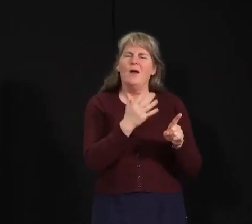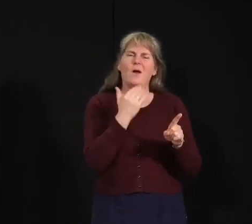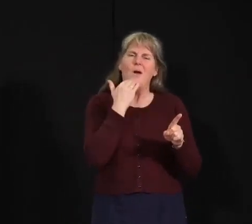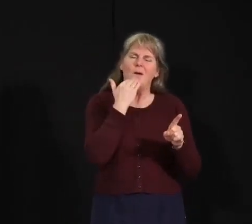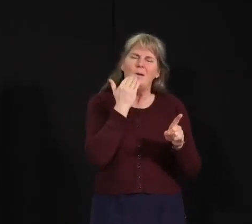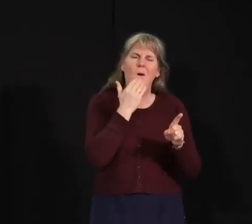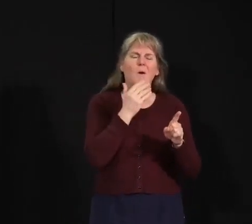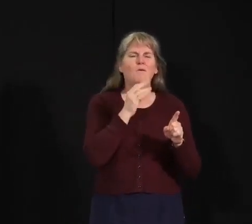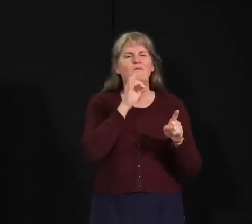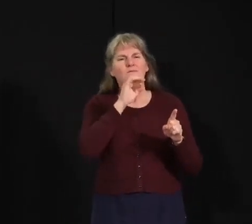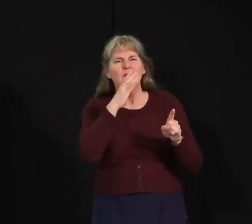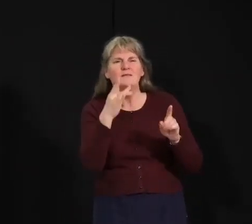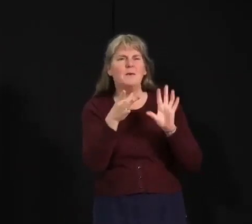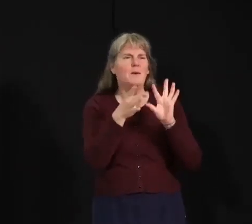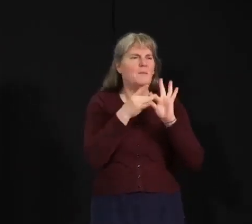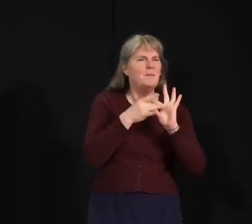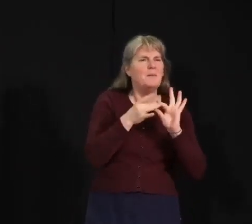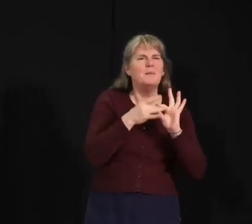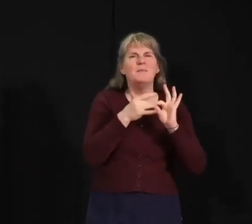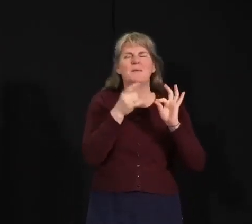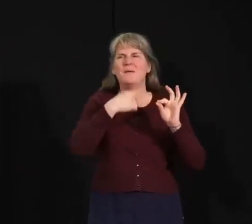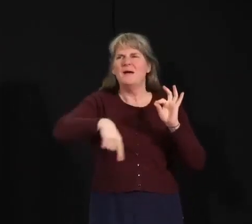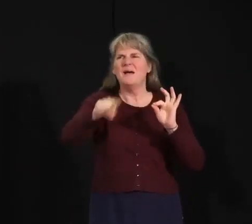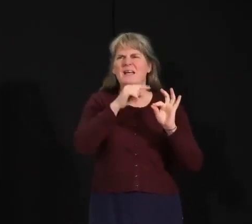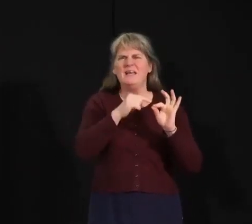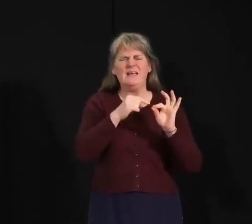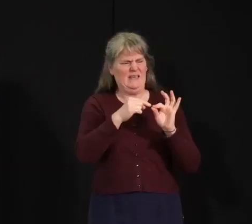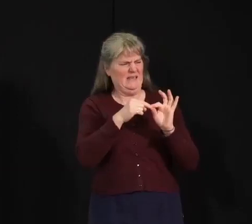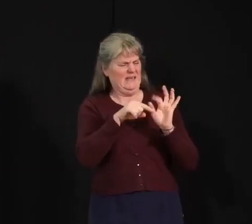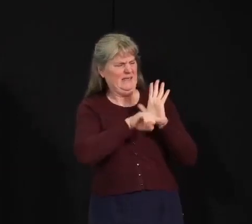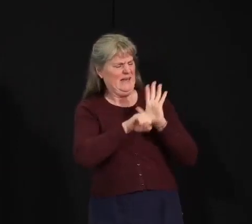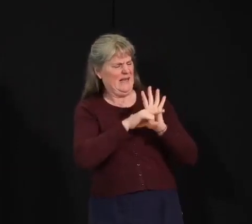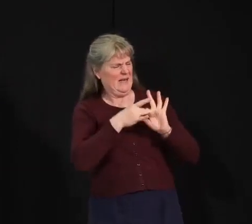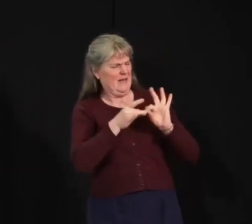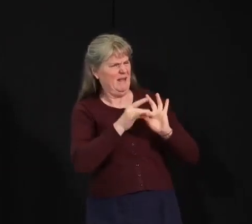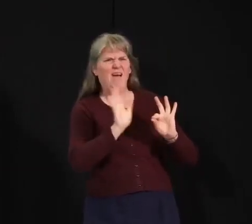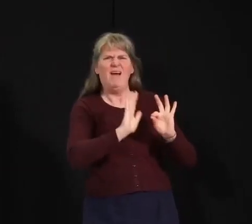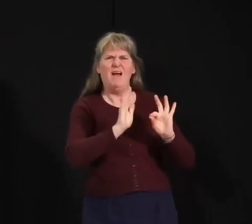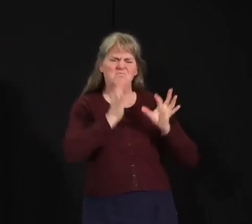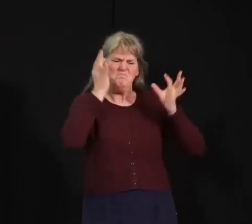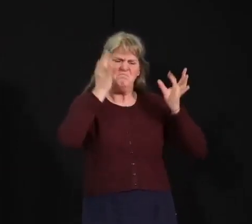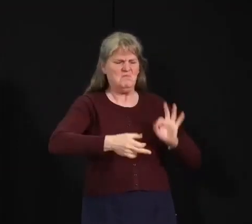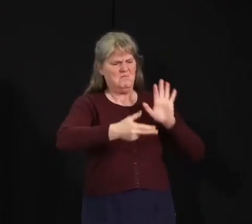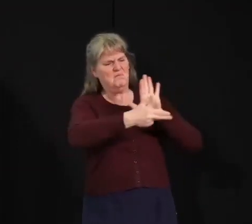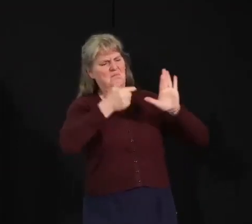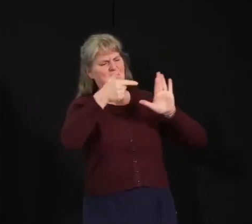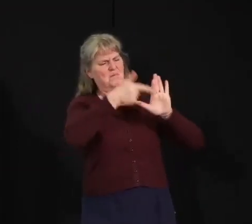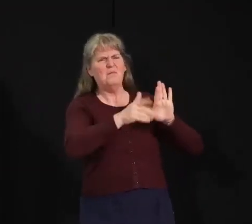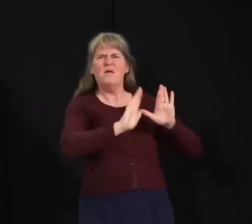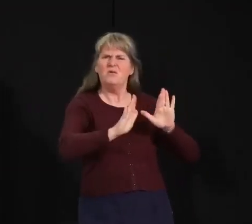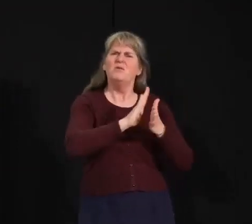Close, loving, dynamic, and thirsting like all others for respect to privacy.